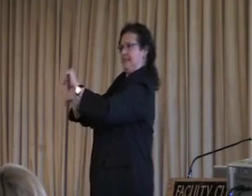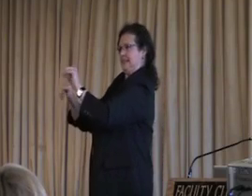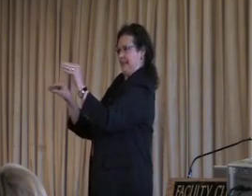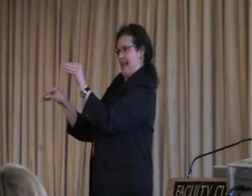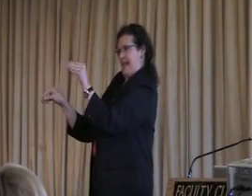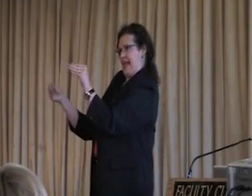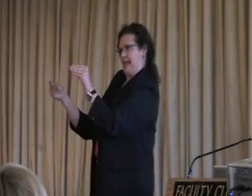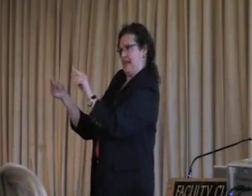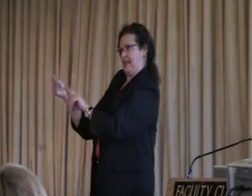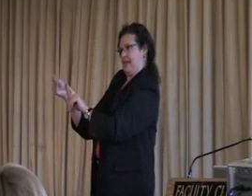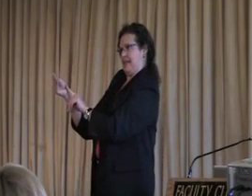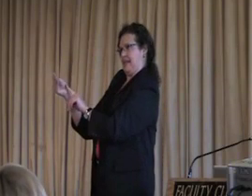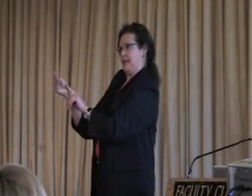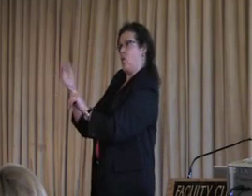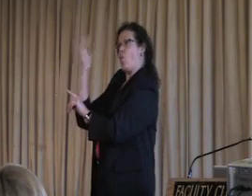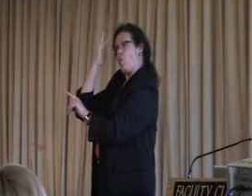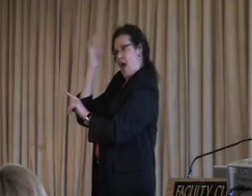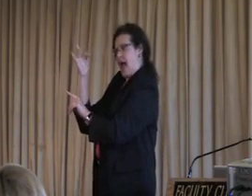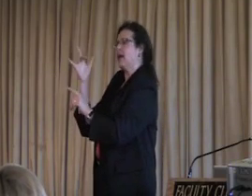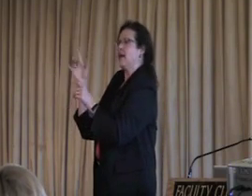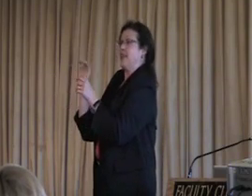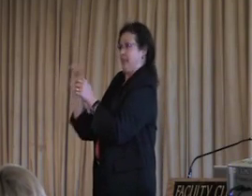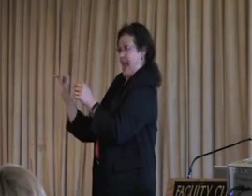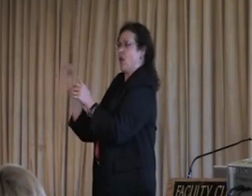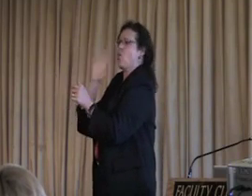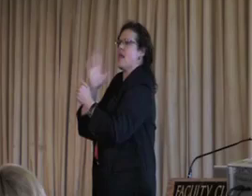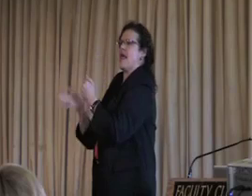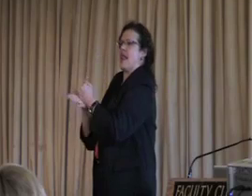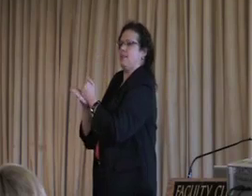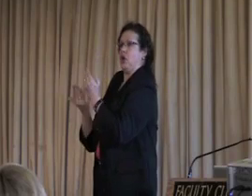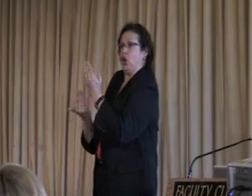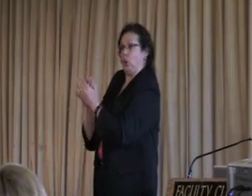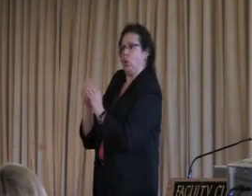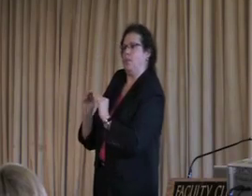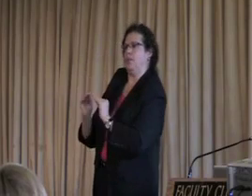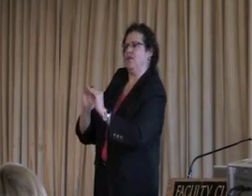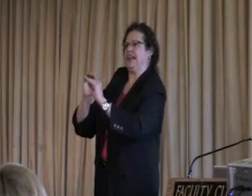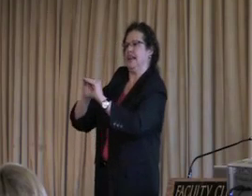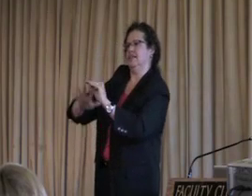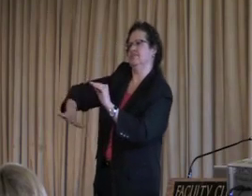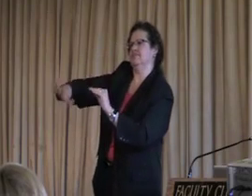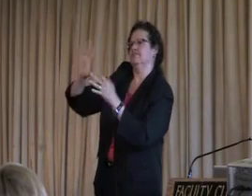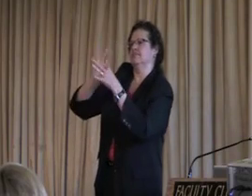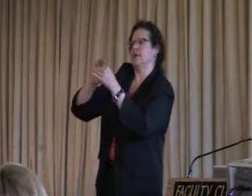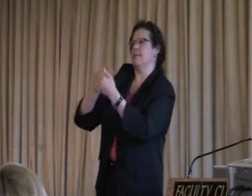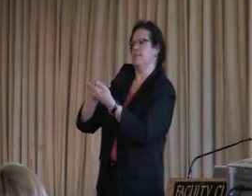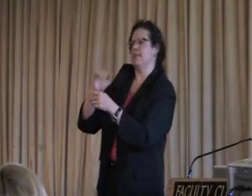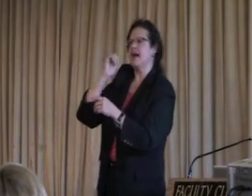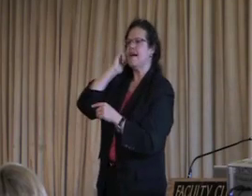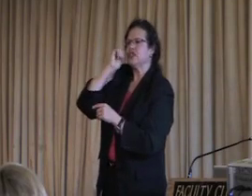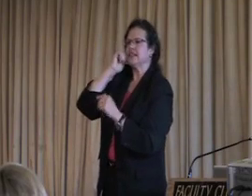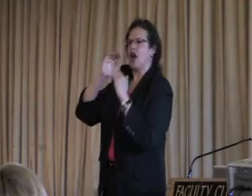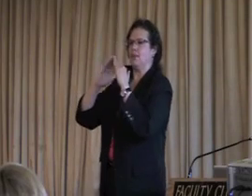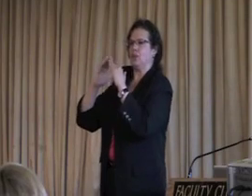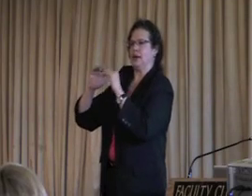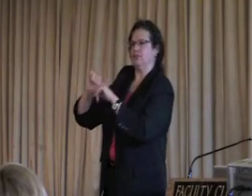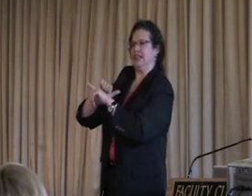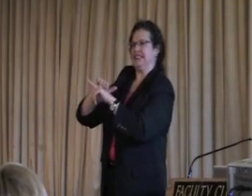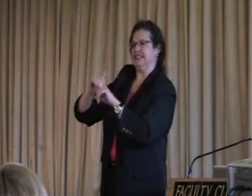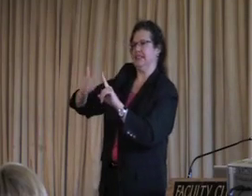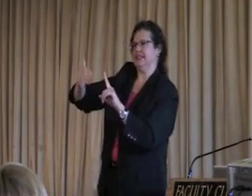Alberta -- or pardon me, the university of applied science in ZURICH, we're now moving